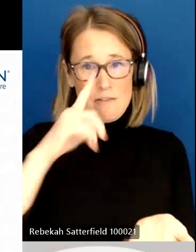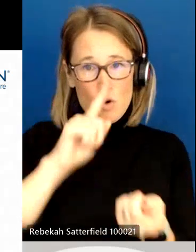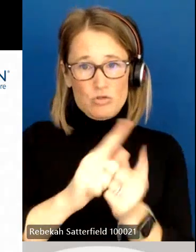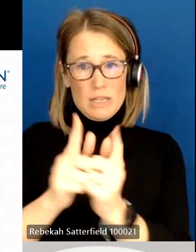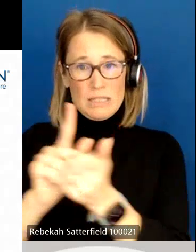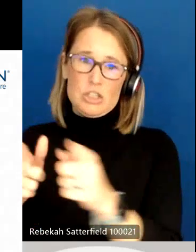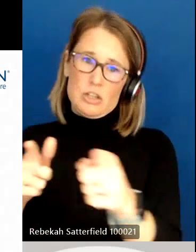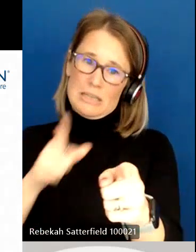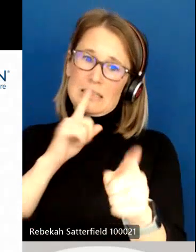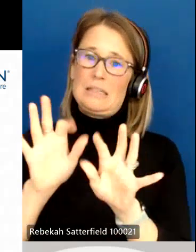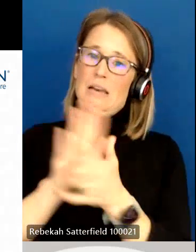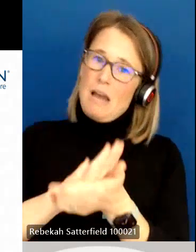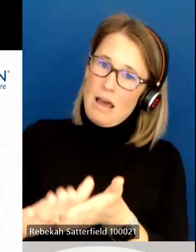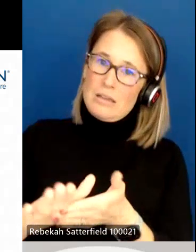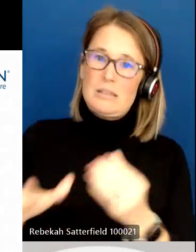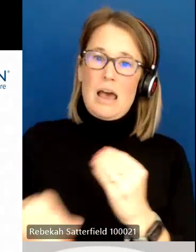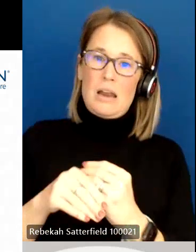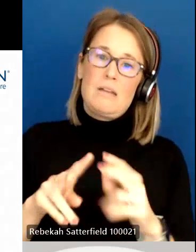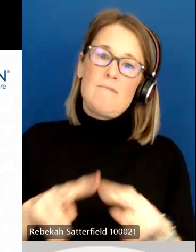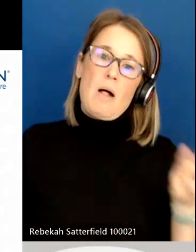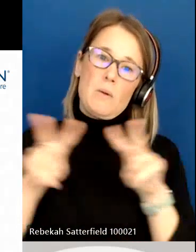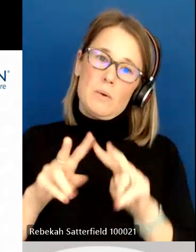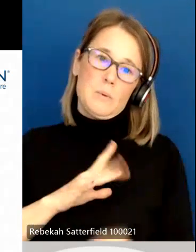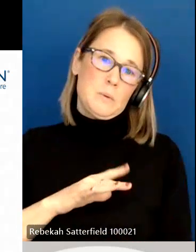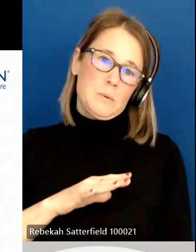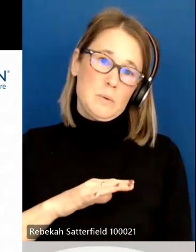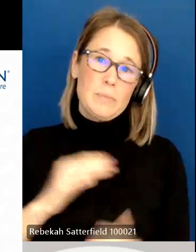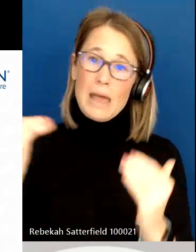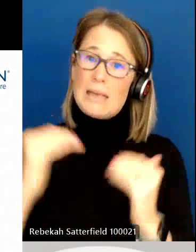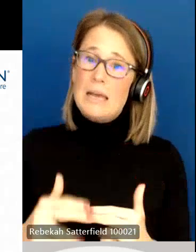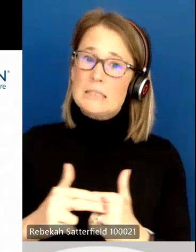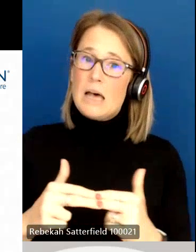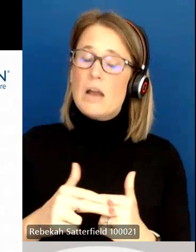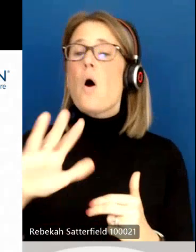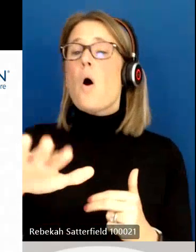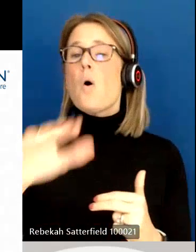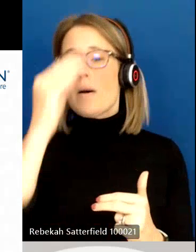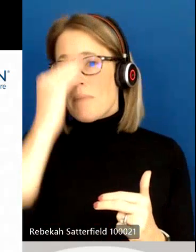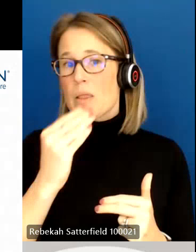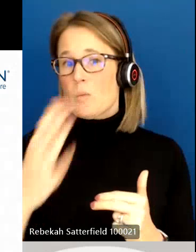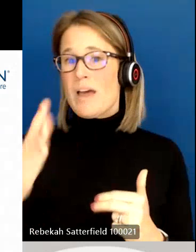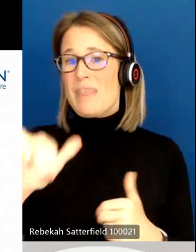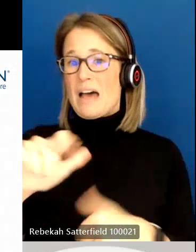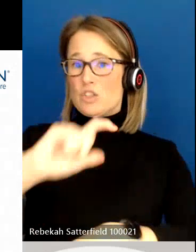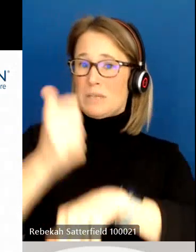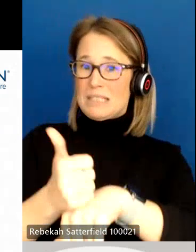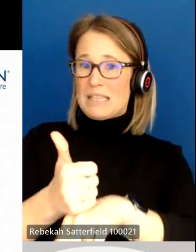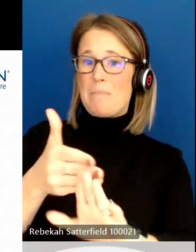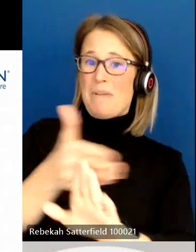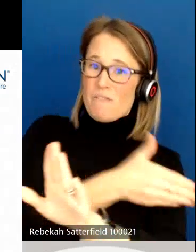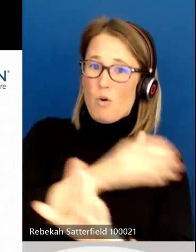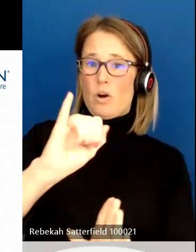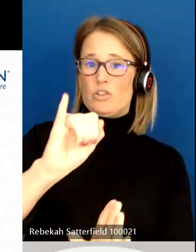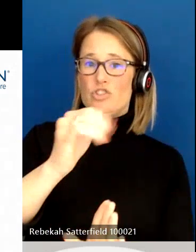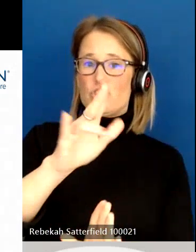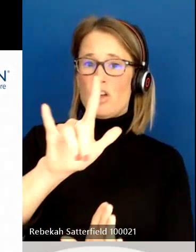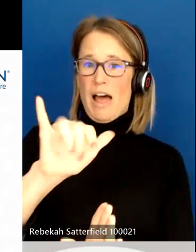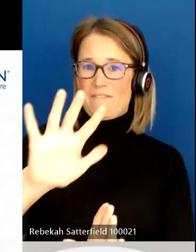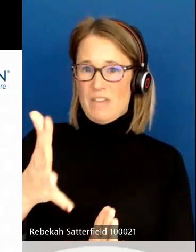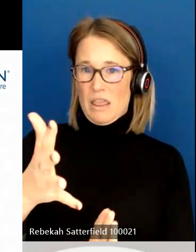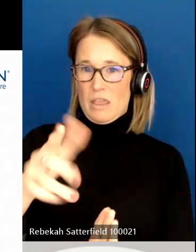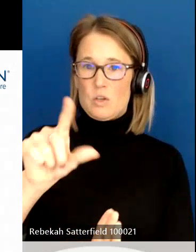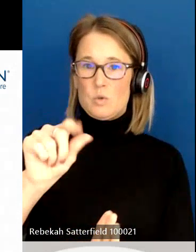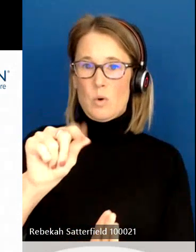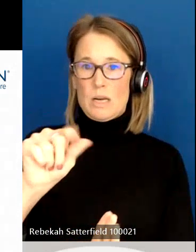value next slide and by the way this has to be in place no later than July 5th of 2025 so some of us